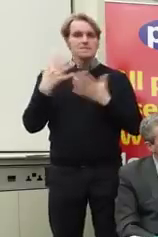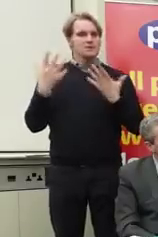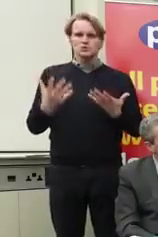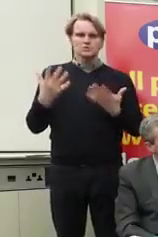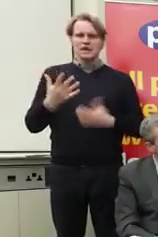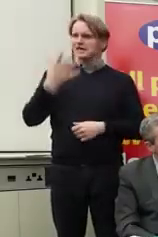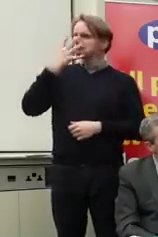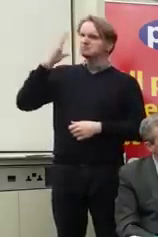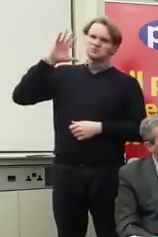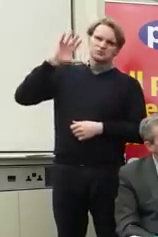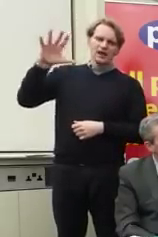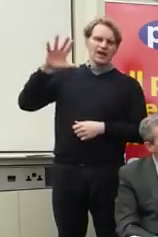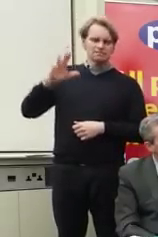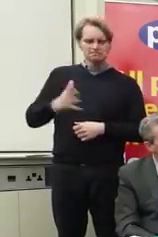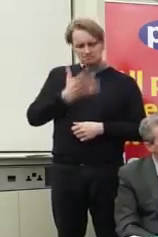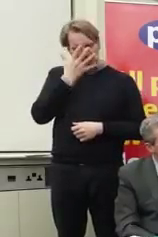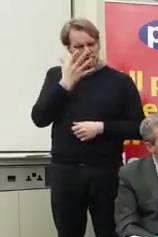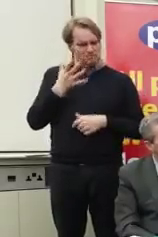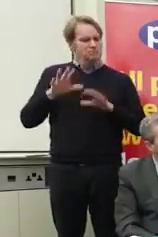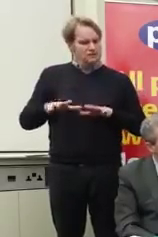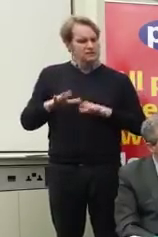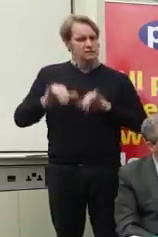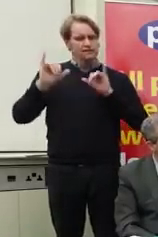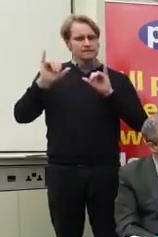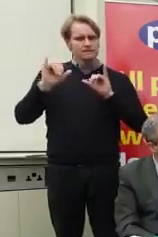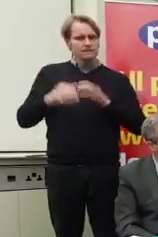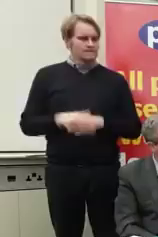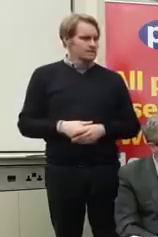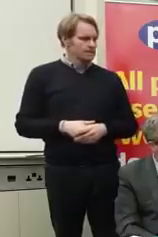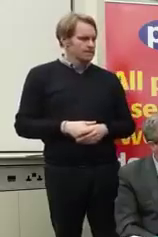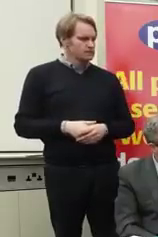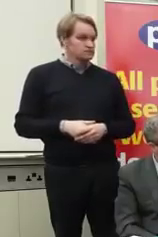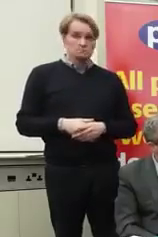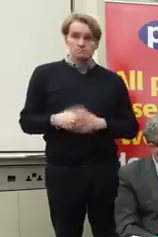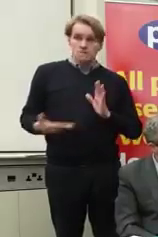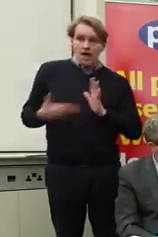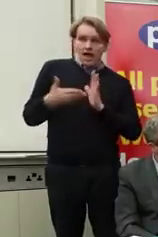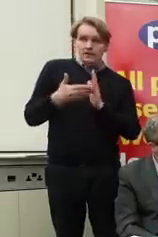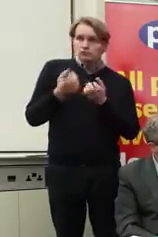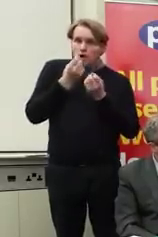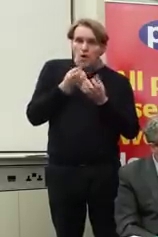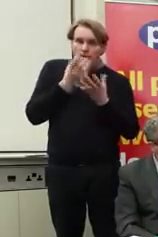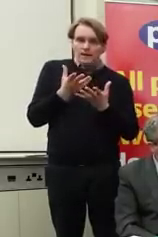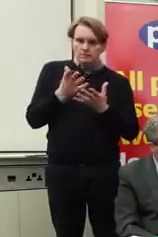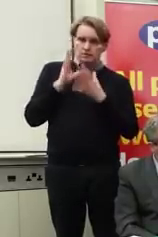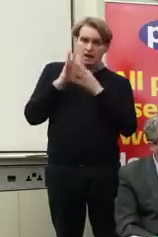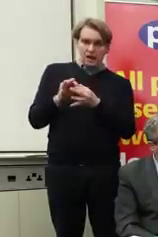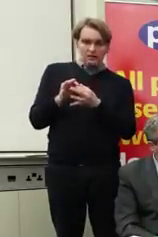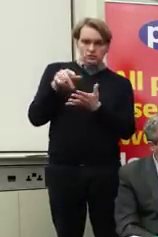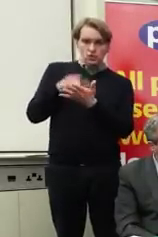grotesque display it really was. Mark any comments on that and any final words to the PCS